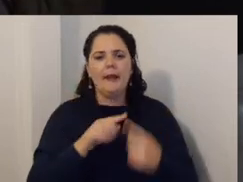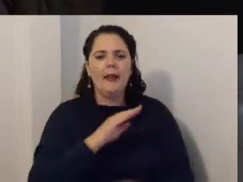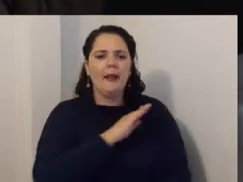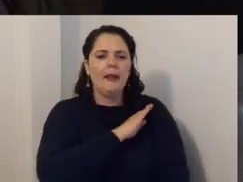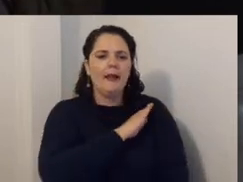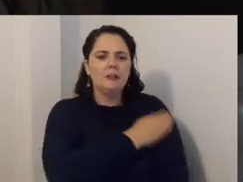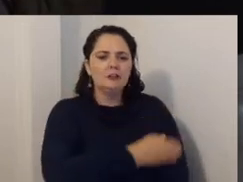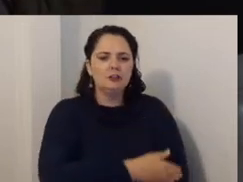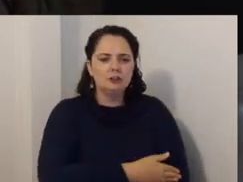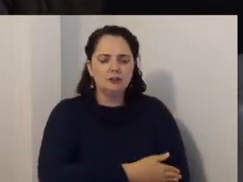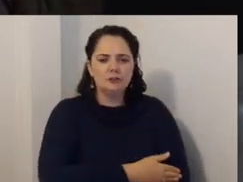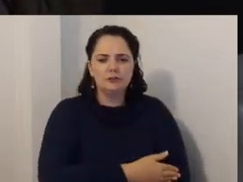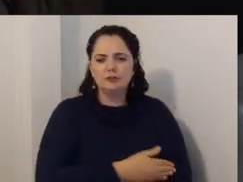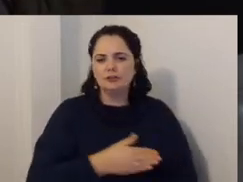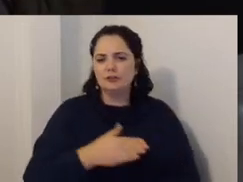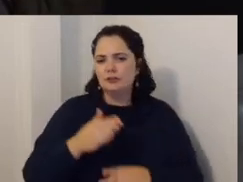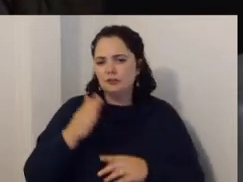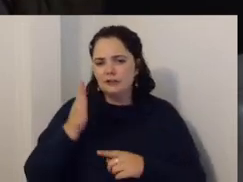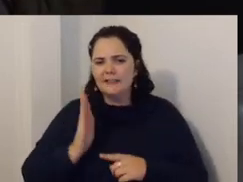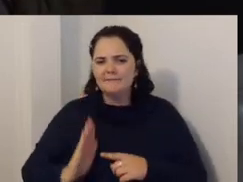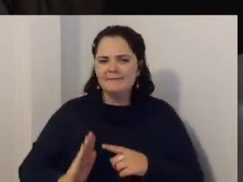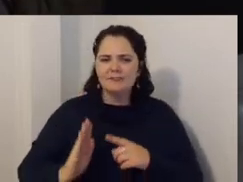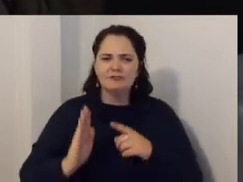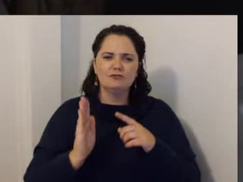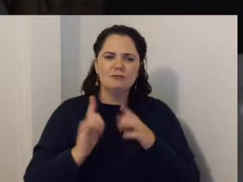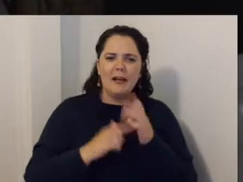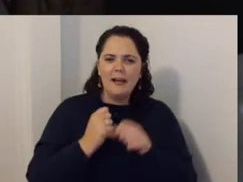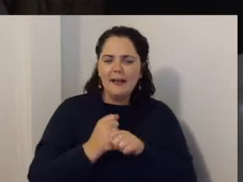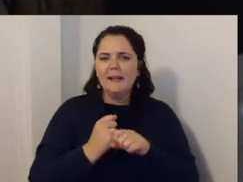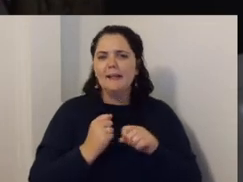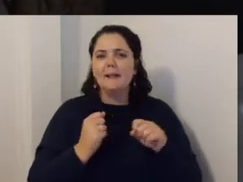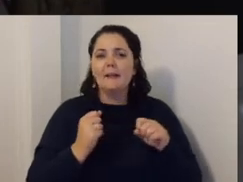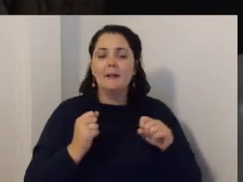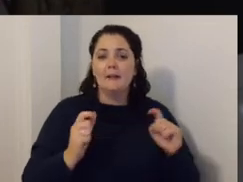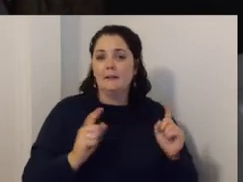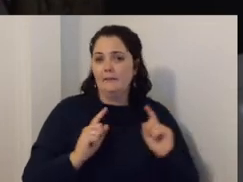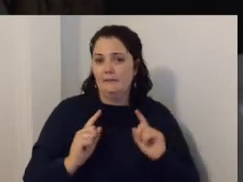edge of the leg whatever it is but you can also trace the contour of those shadows so as you're